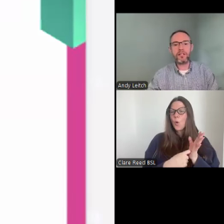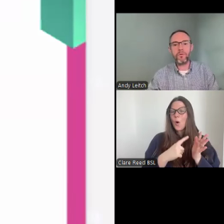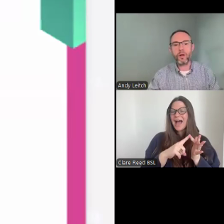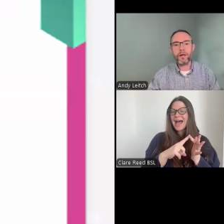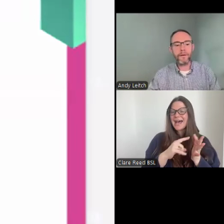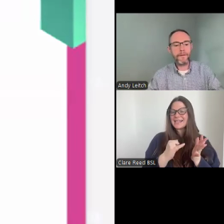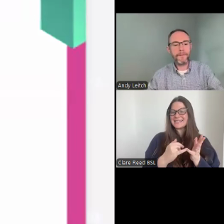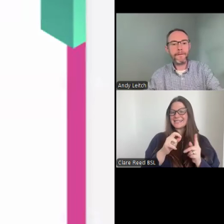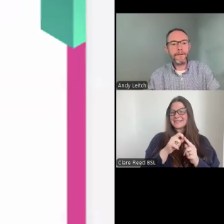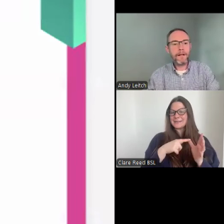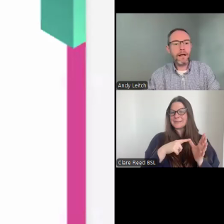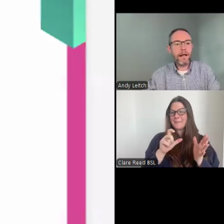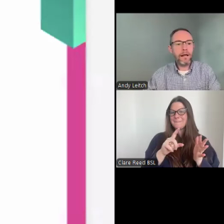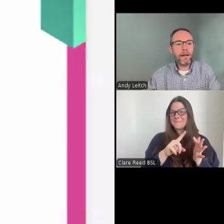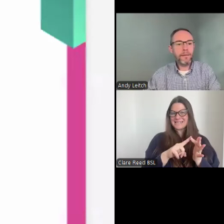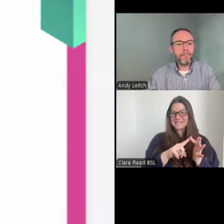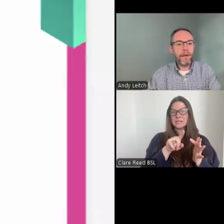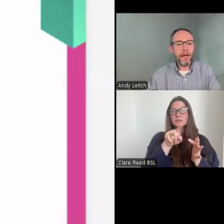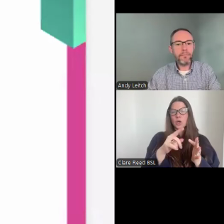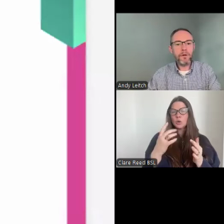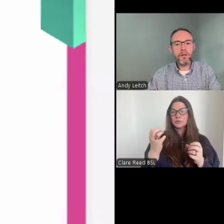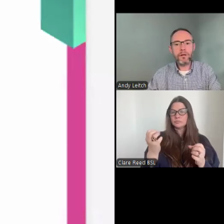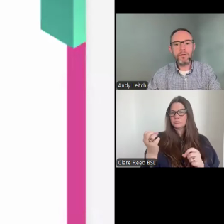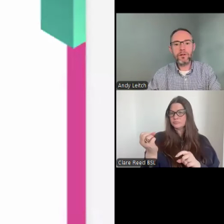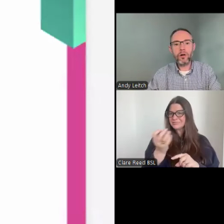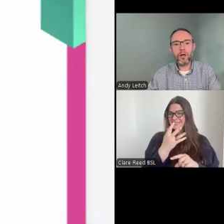at this point and I'm going to toggle